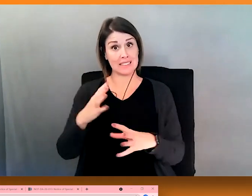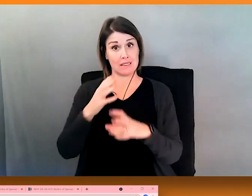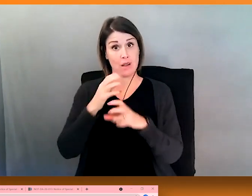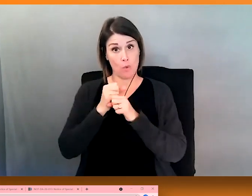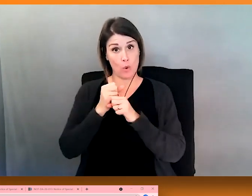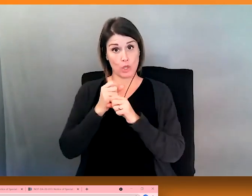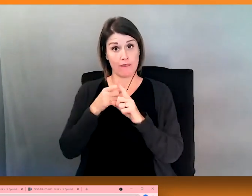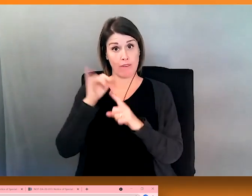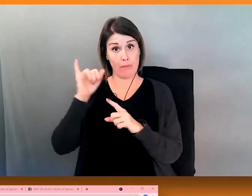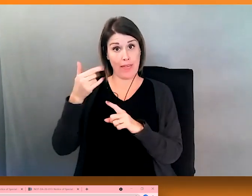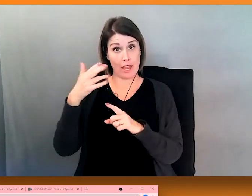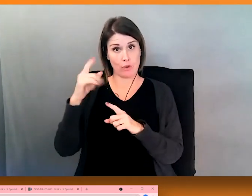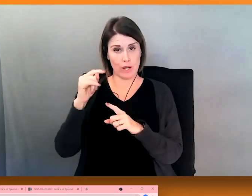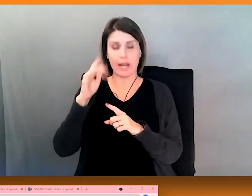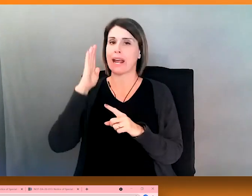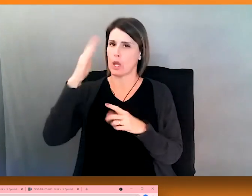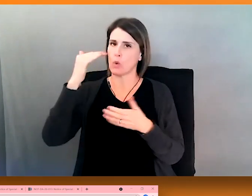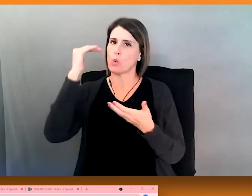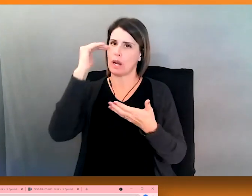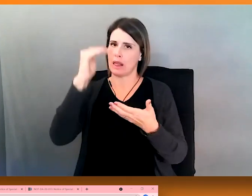under this grant, it'll show you that...